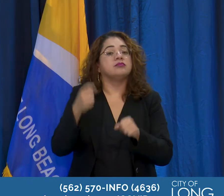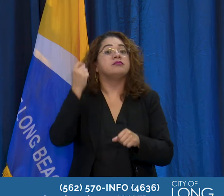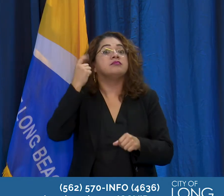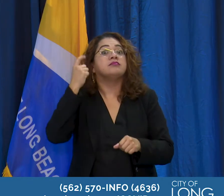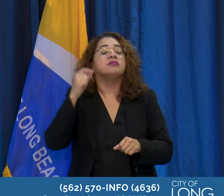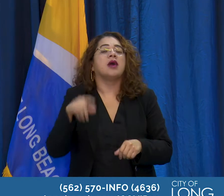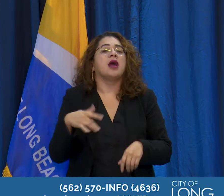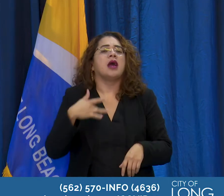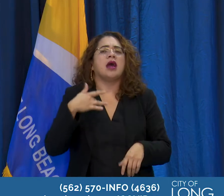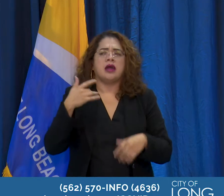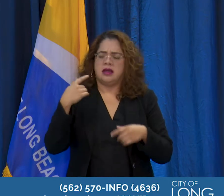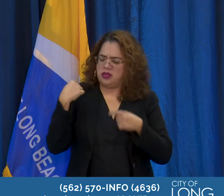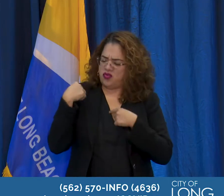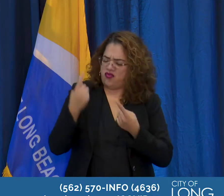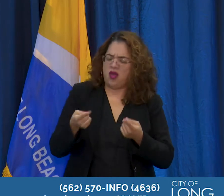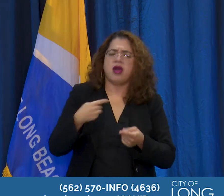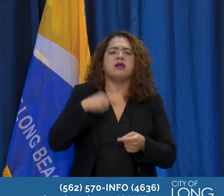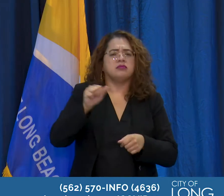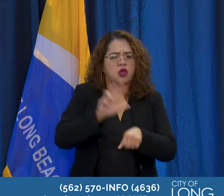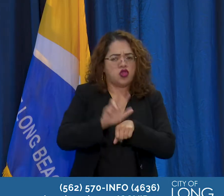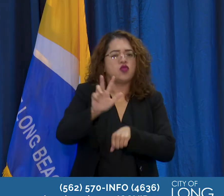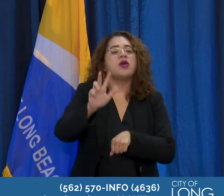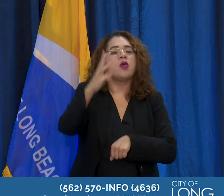So we've been doing these Wednesdays at 3 o clock.